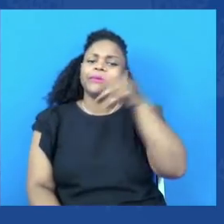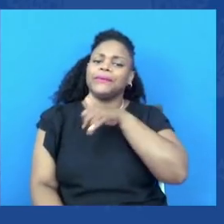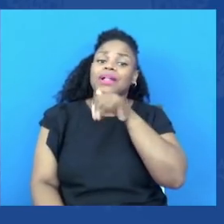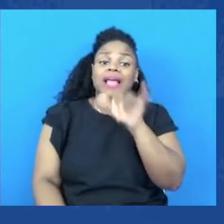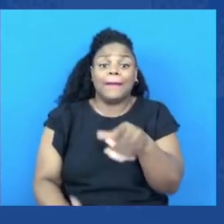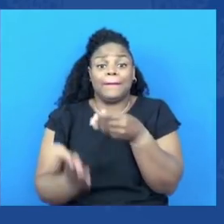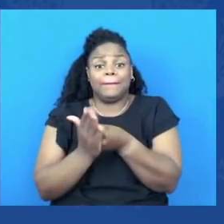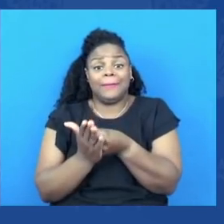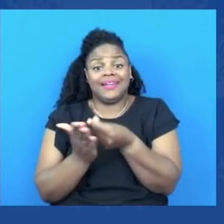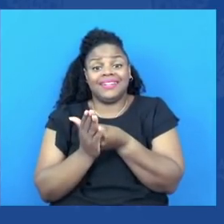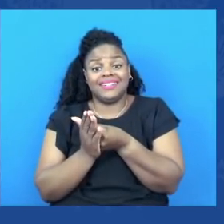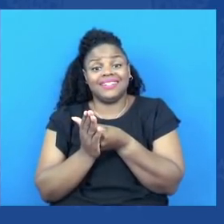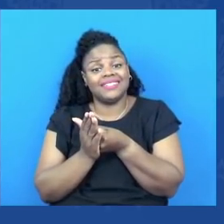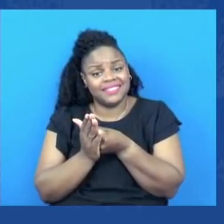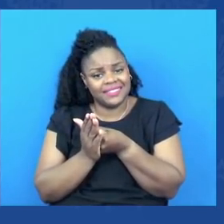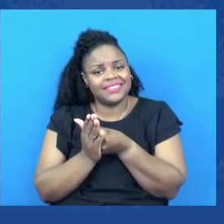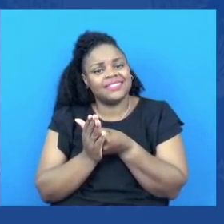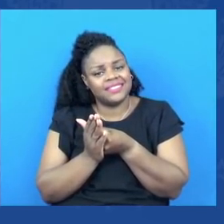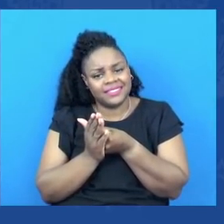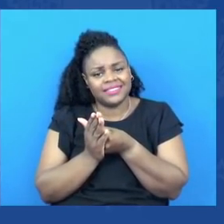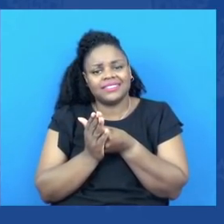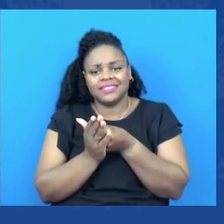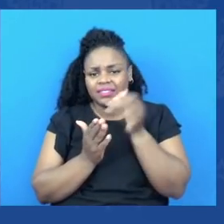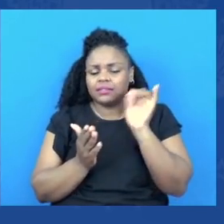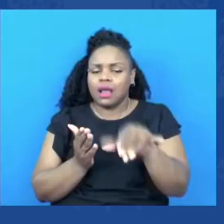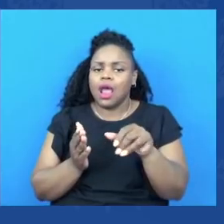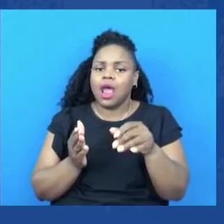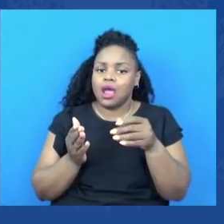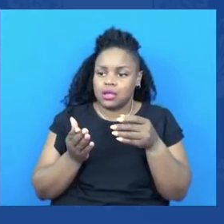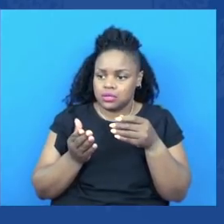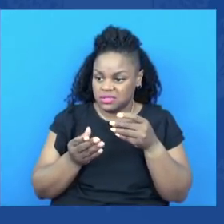Look, folks, they should be able to make a significant prog-